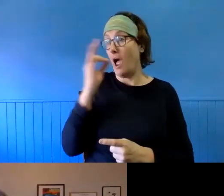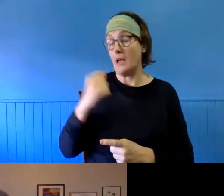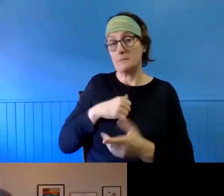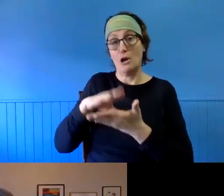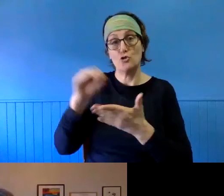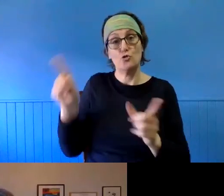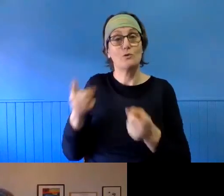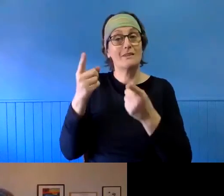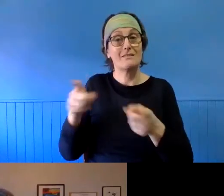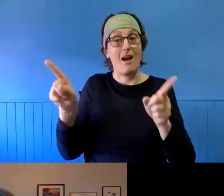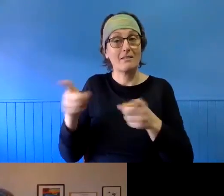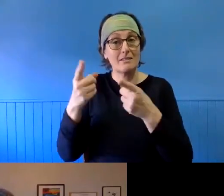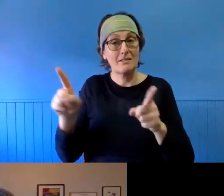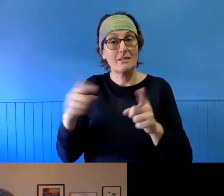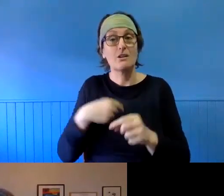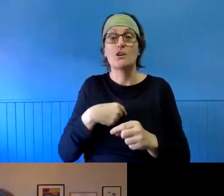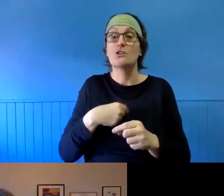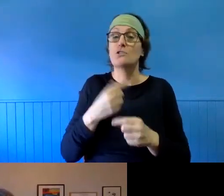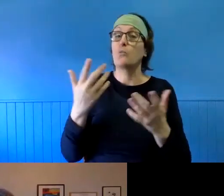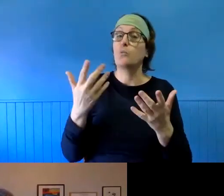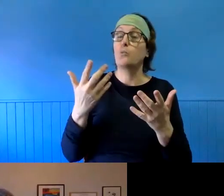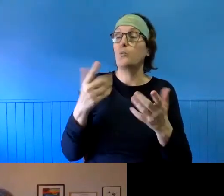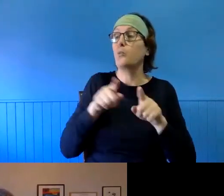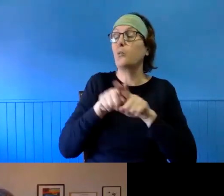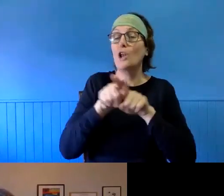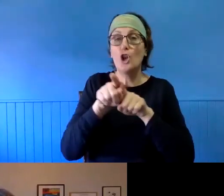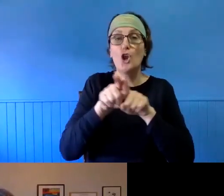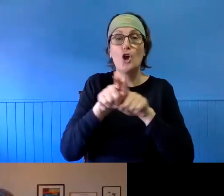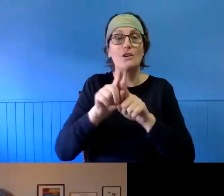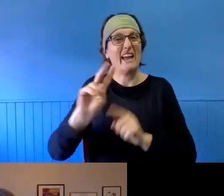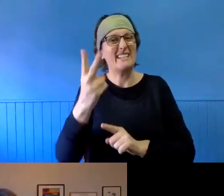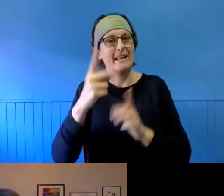We play a secondary instrument class, we learn a second instrument.